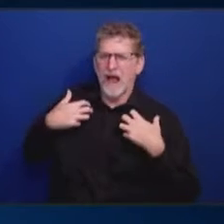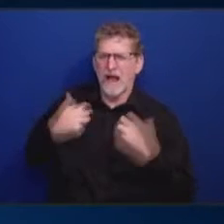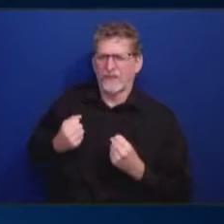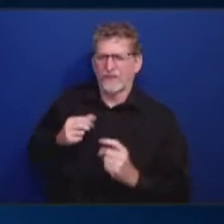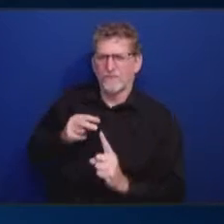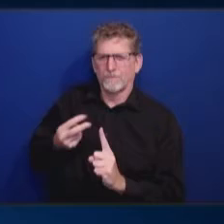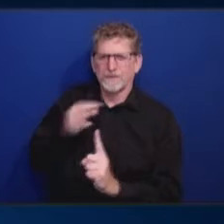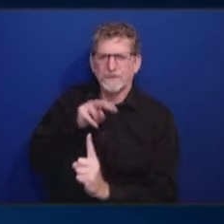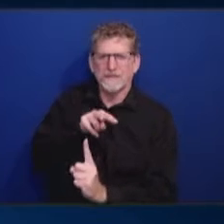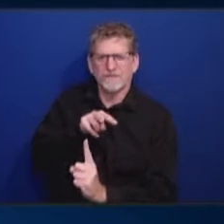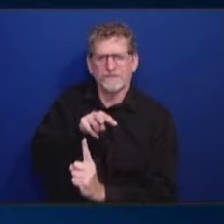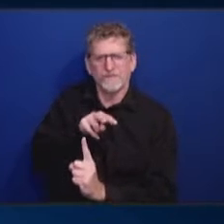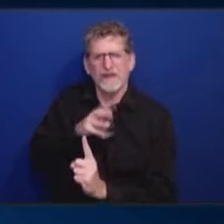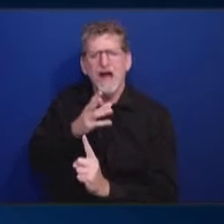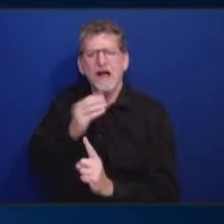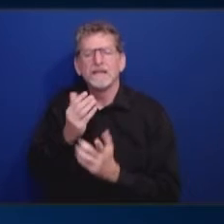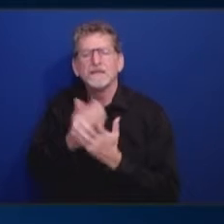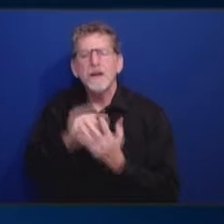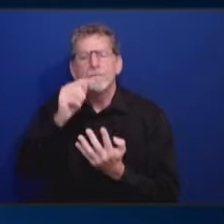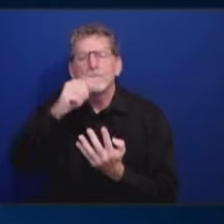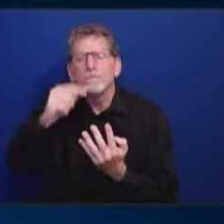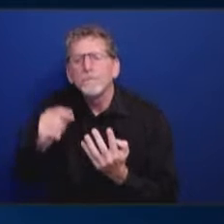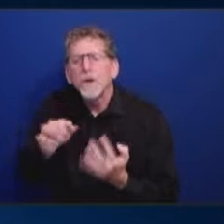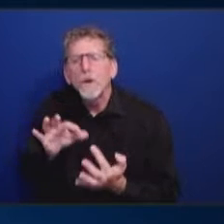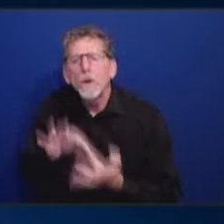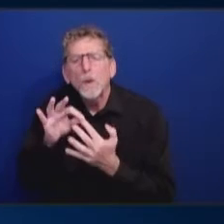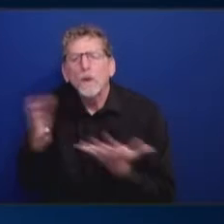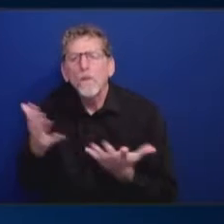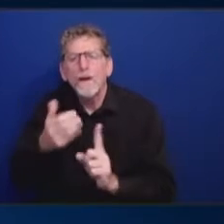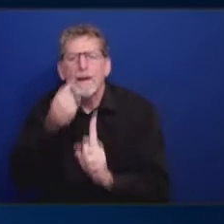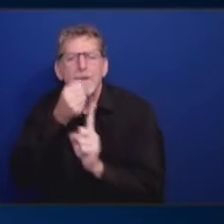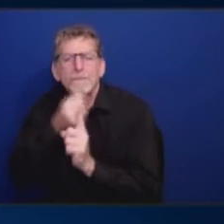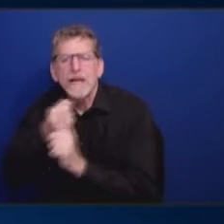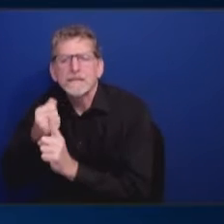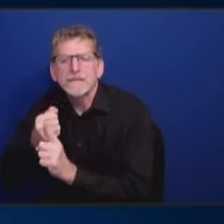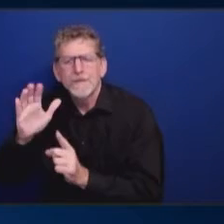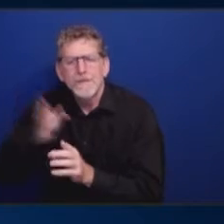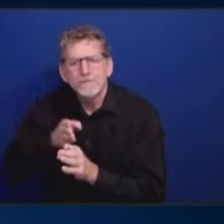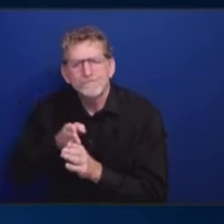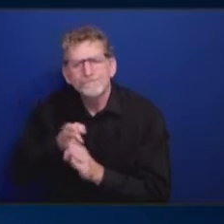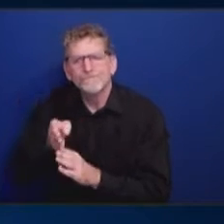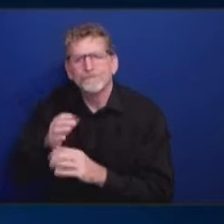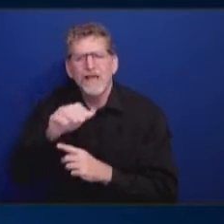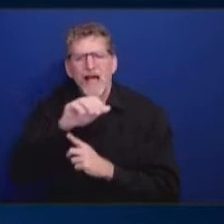seen on the Asian American and native Hawaiian and Pacific Islander communities.